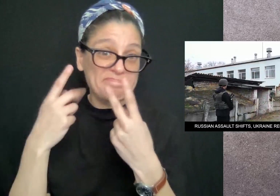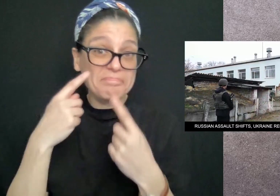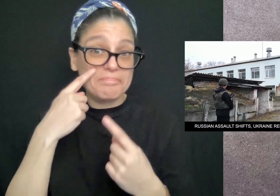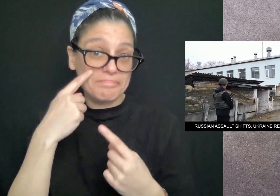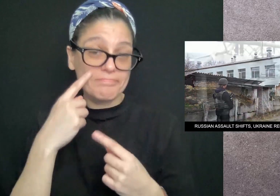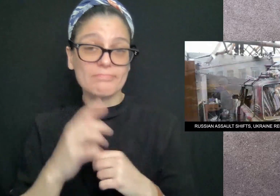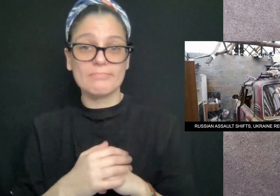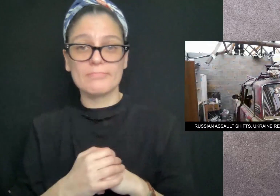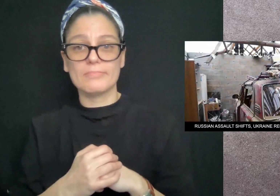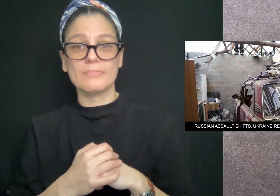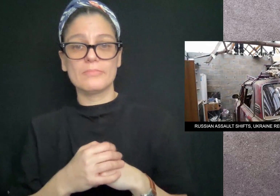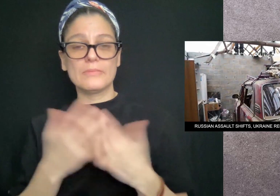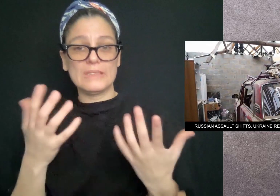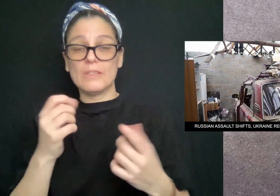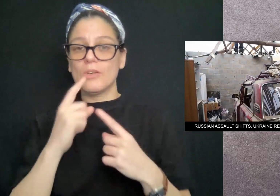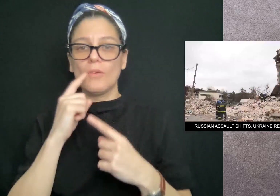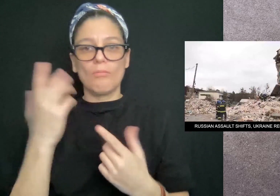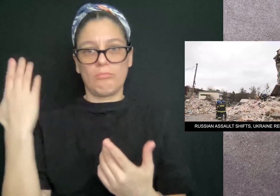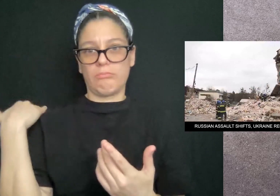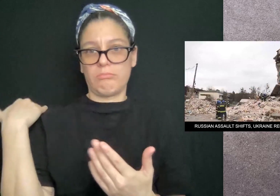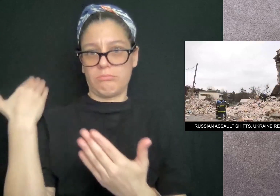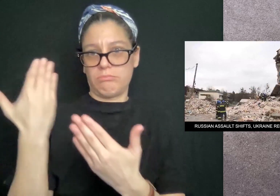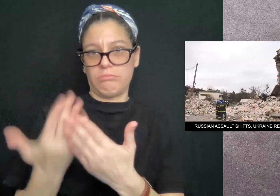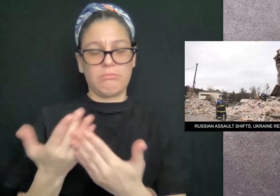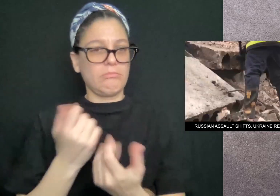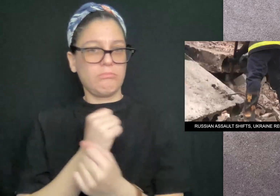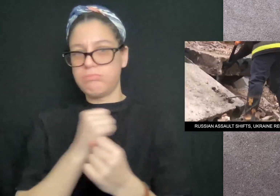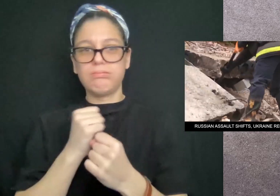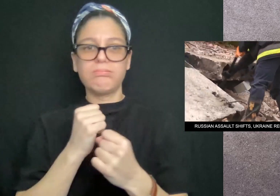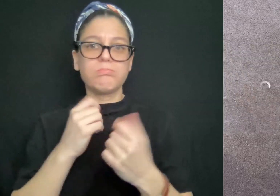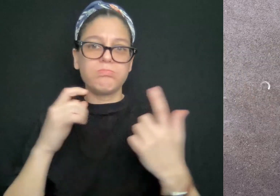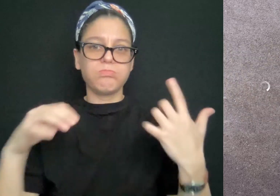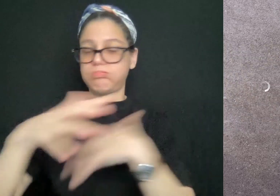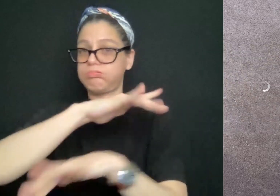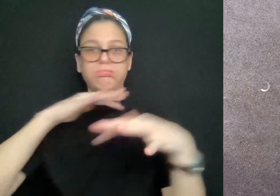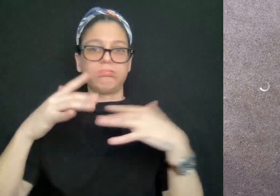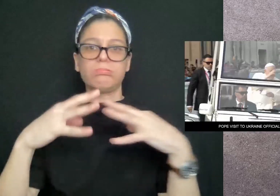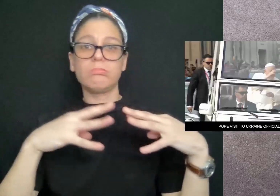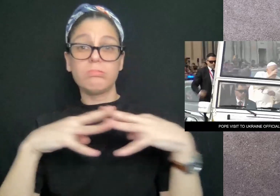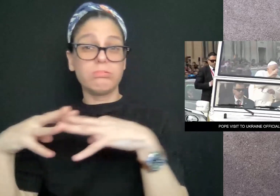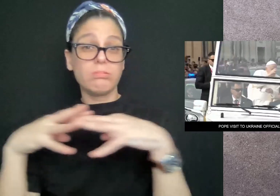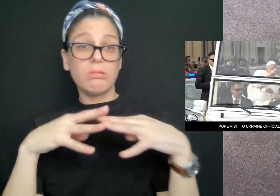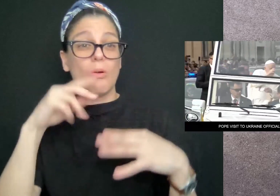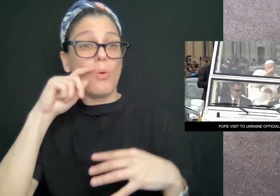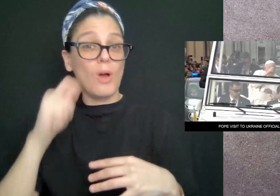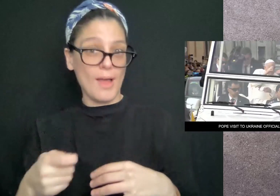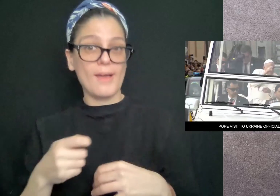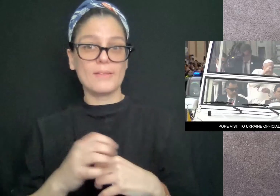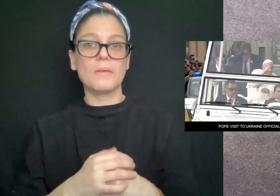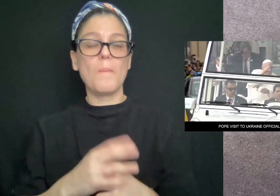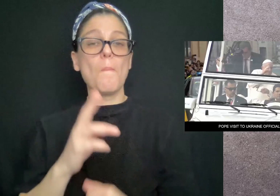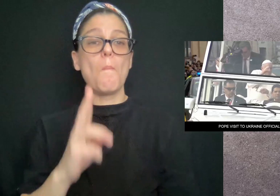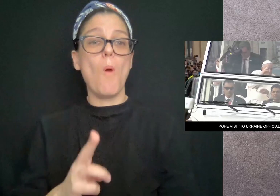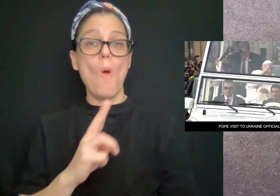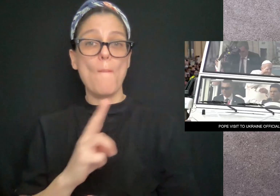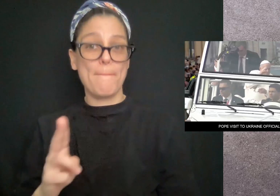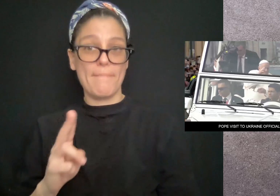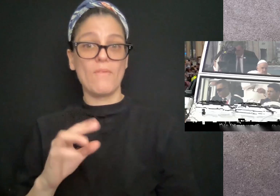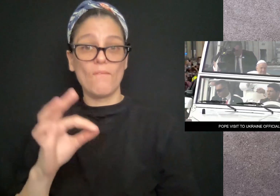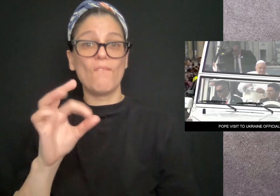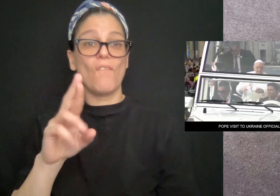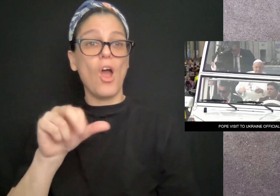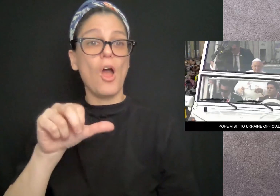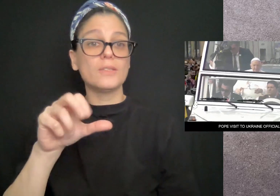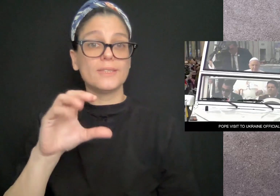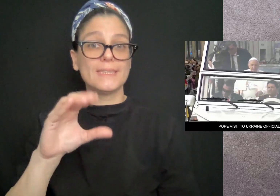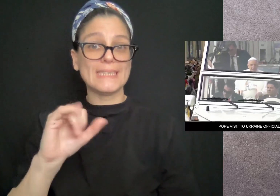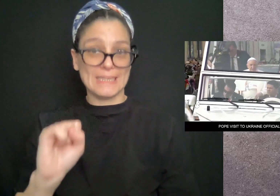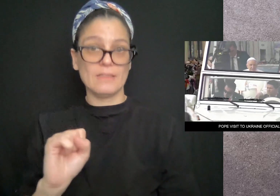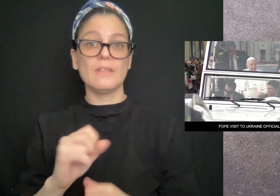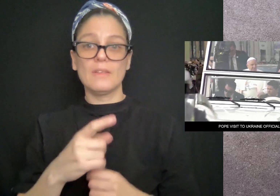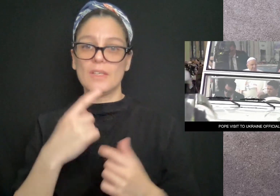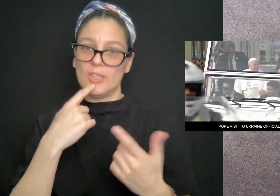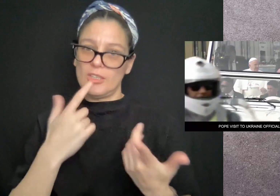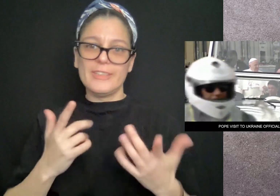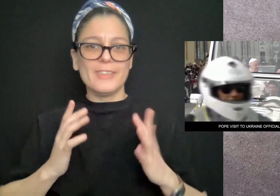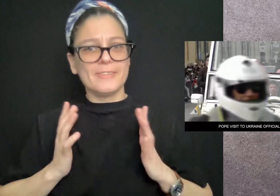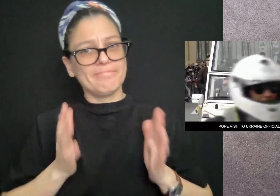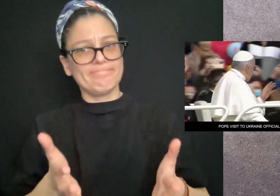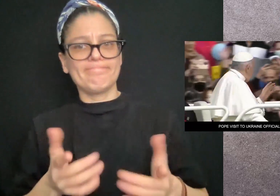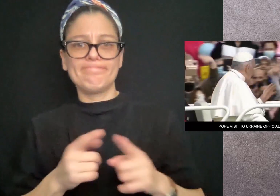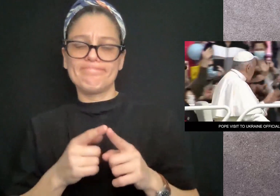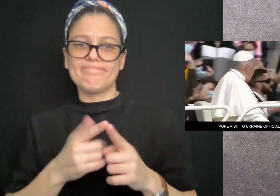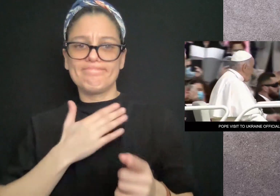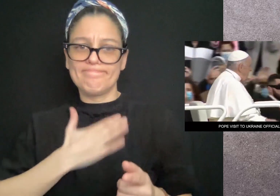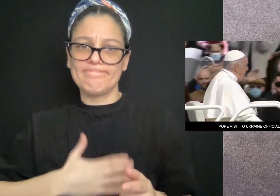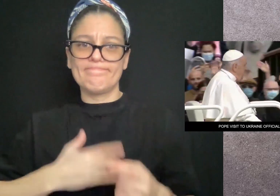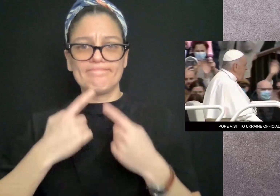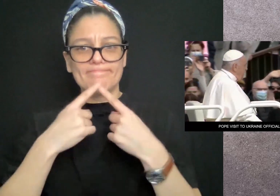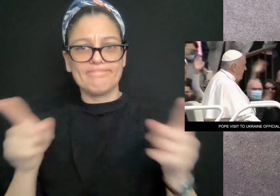negotiating with the Russians since the outbreak of the war in Ukraine Pope Francis has pledged